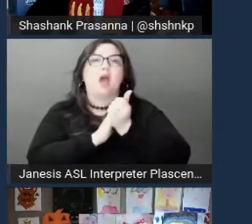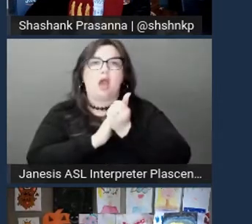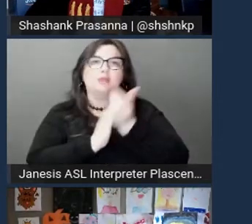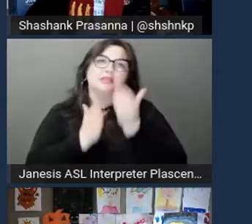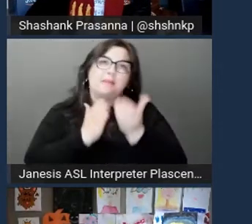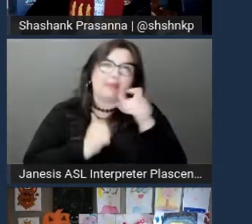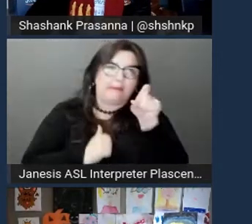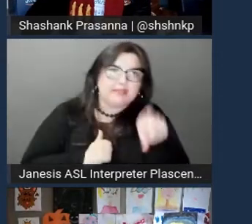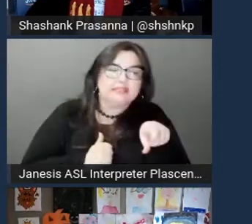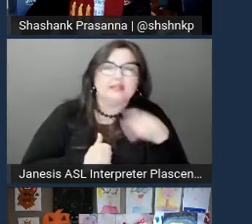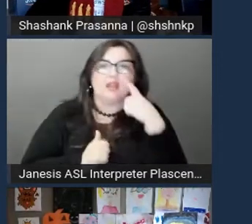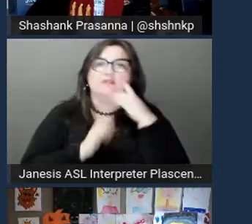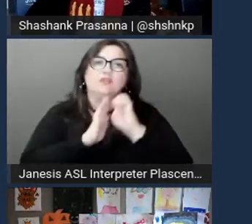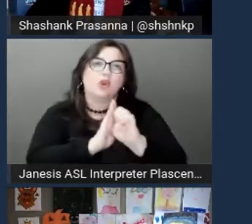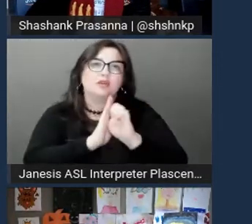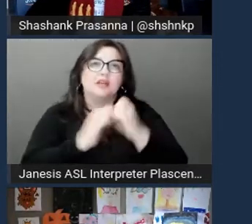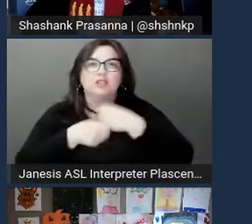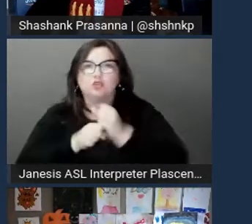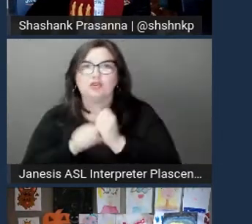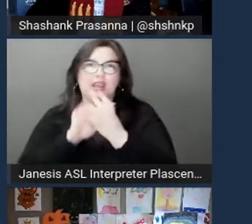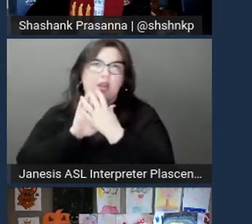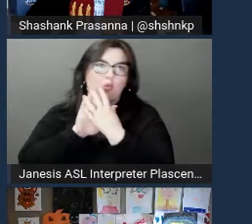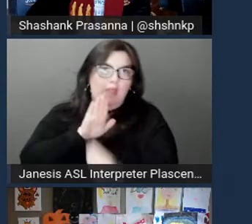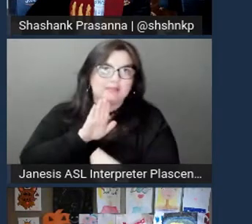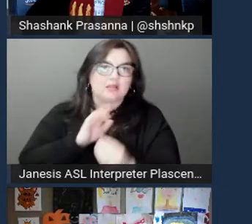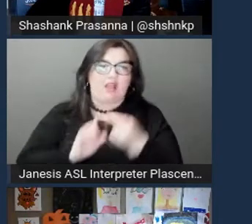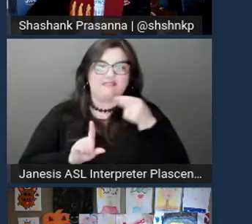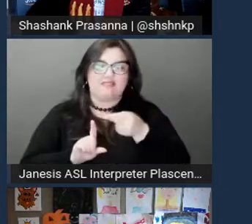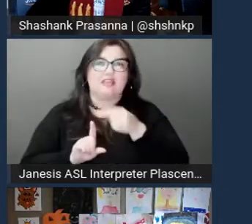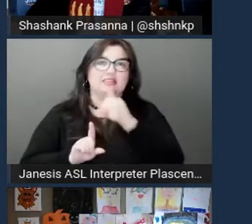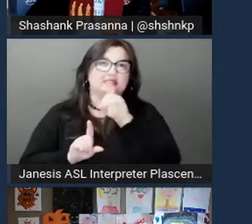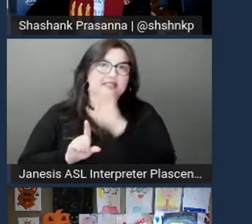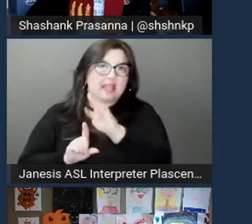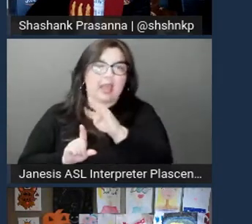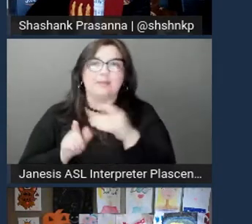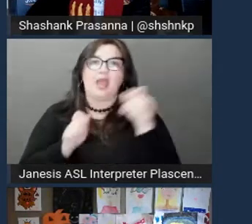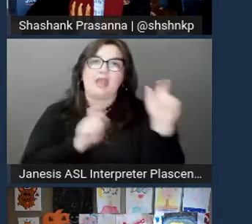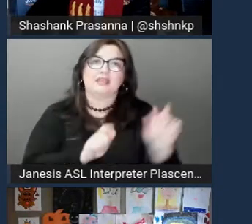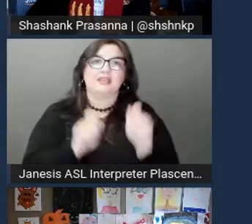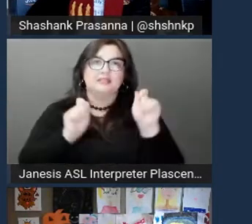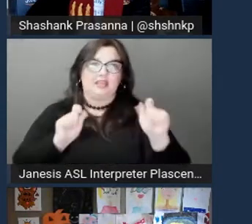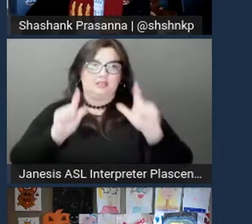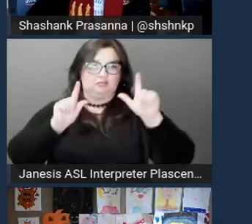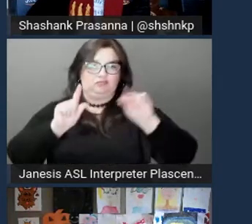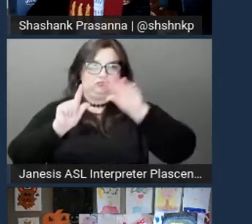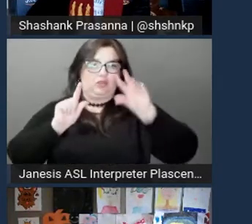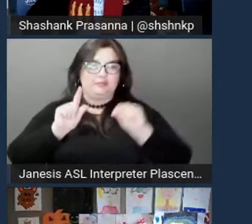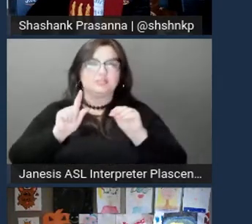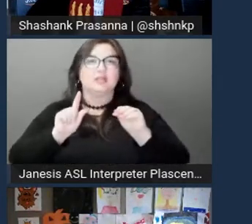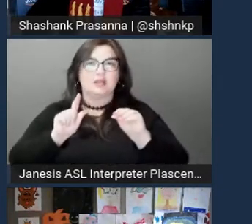I do create a replica of this database. I can take a snapshot. I can maybe restore to point in time